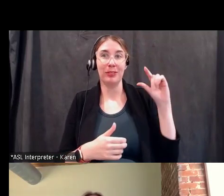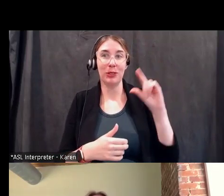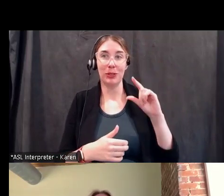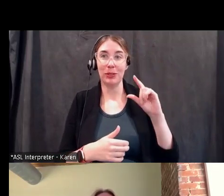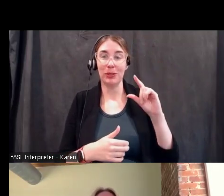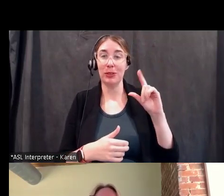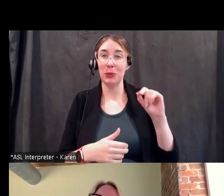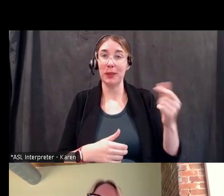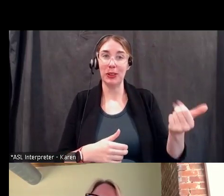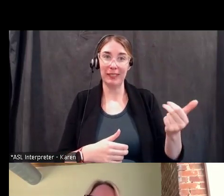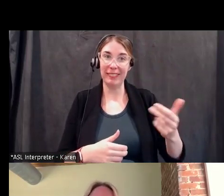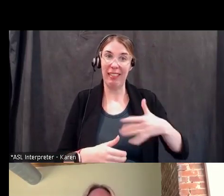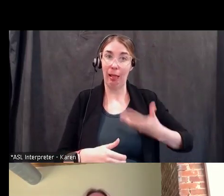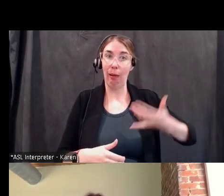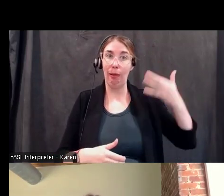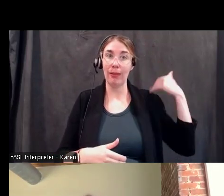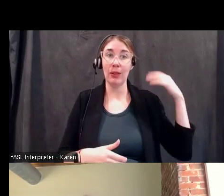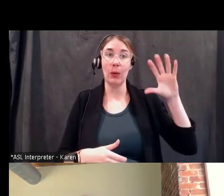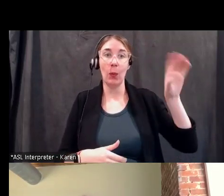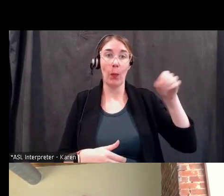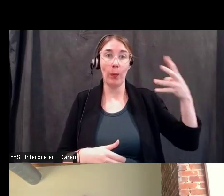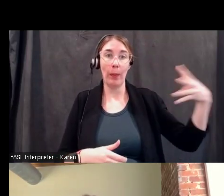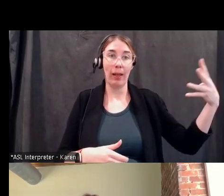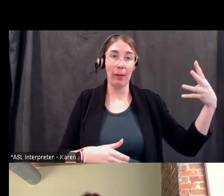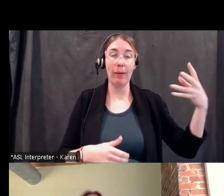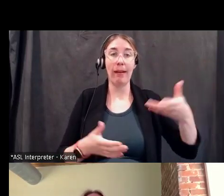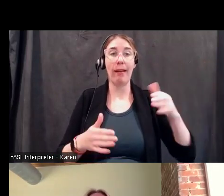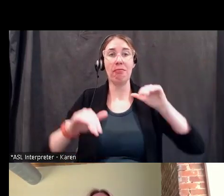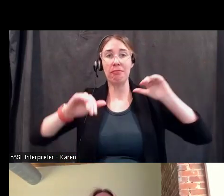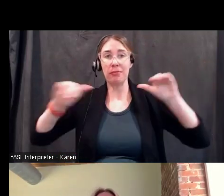a letter to all the U.S. school districts asking students with disabilities must be